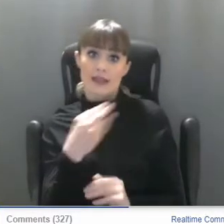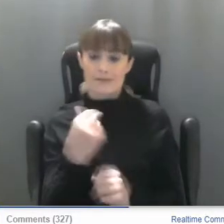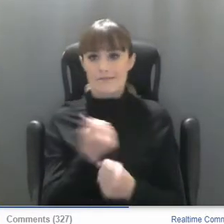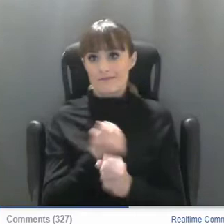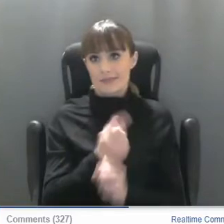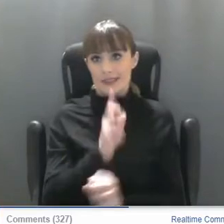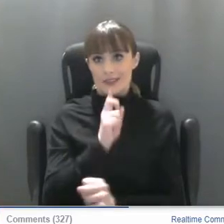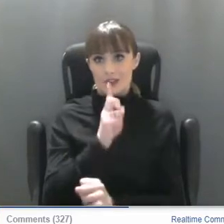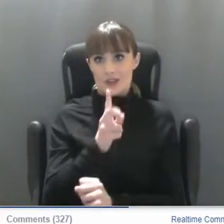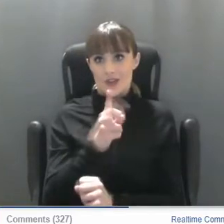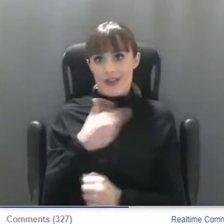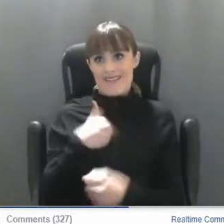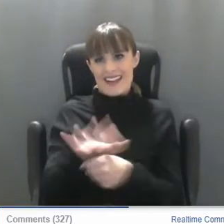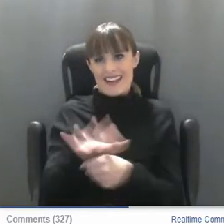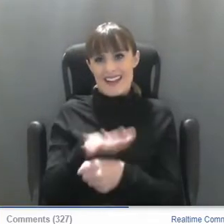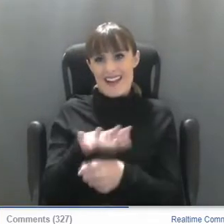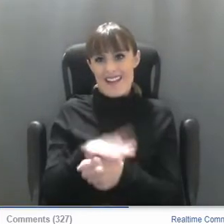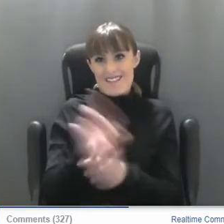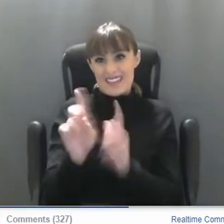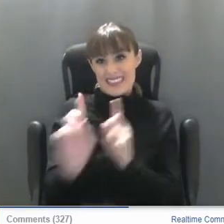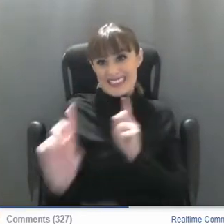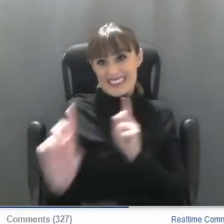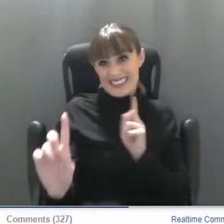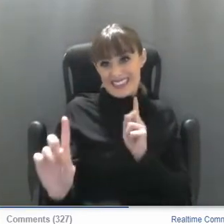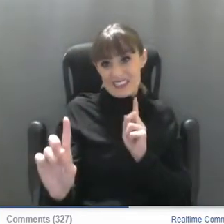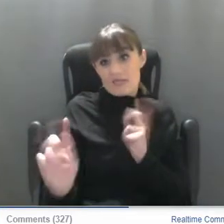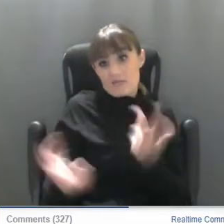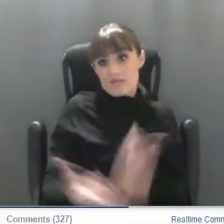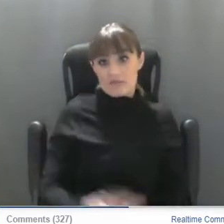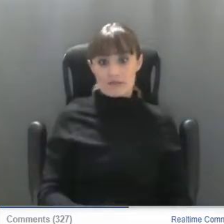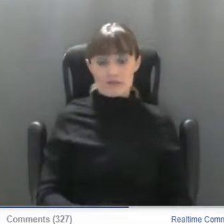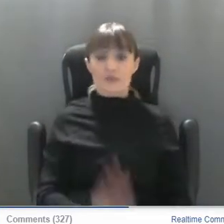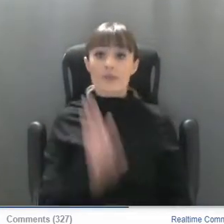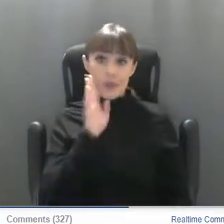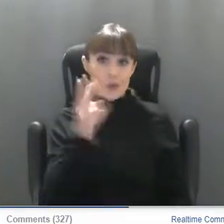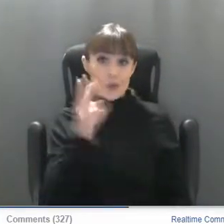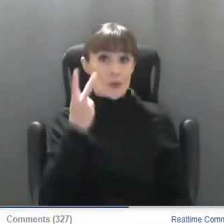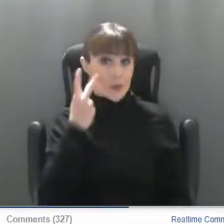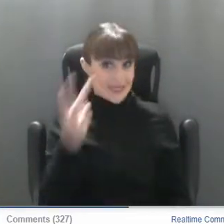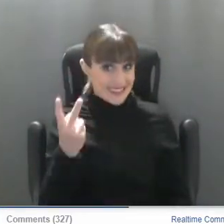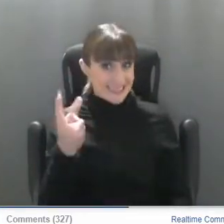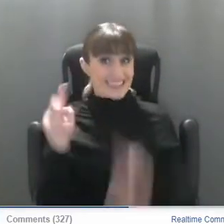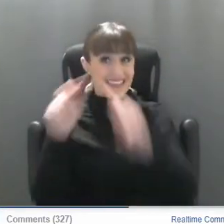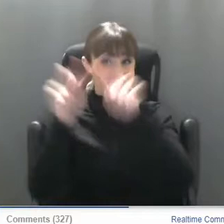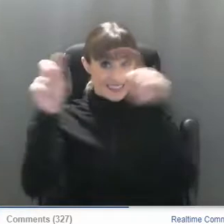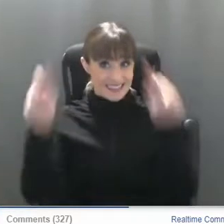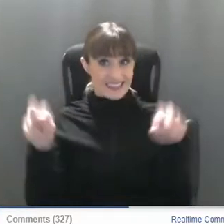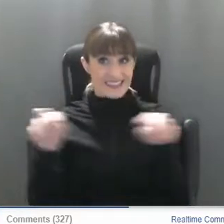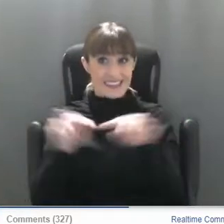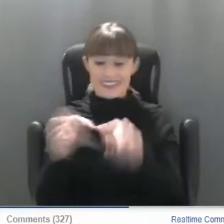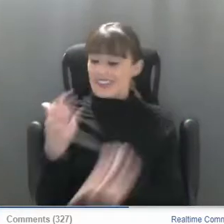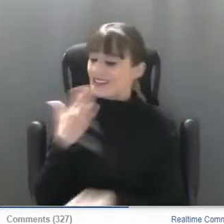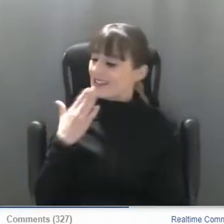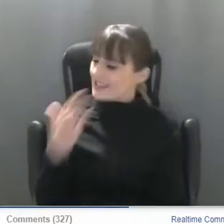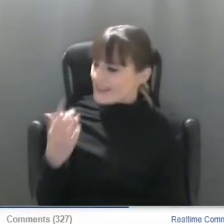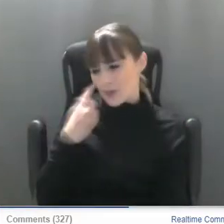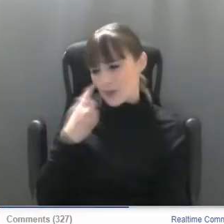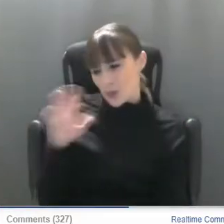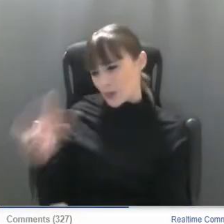everybody. So, you'll see these signs throughout. Christine, thanks for your donation. You know, the zoo has been closed since March 17th. That's kind of a